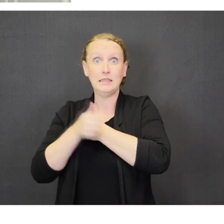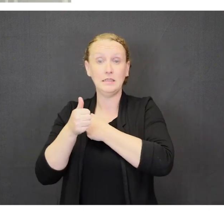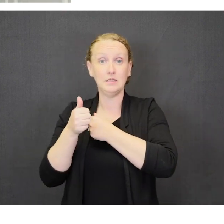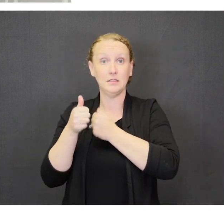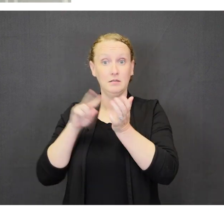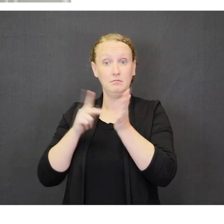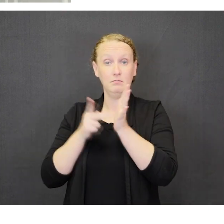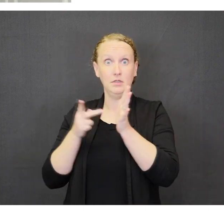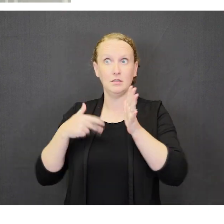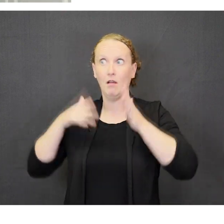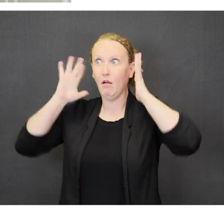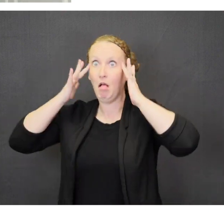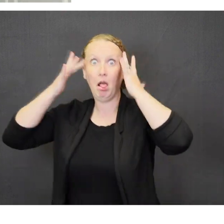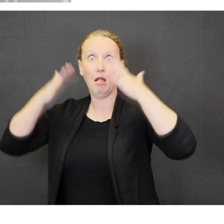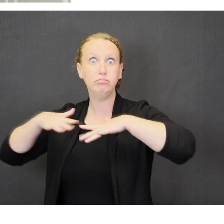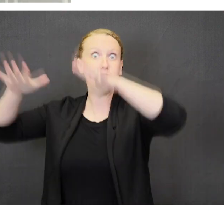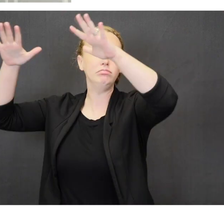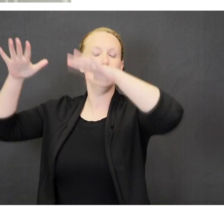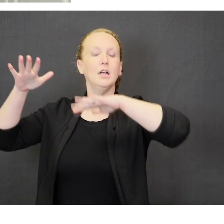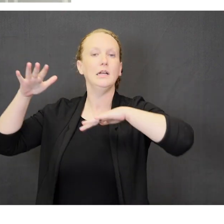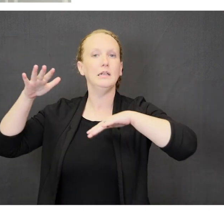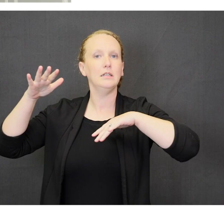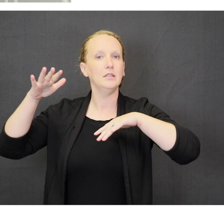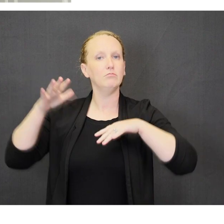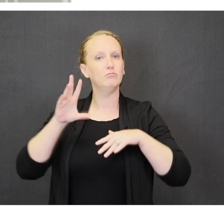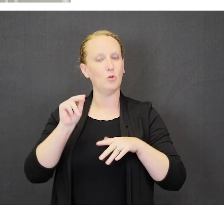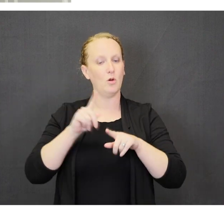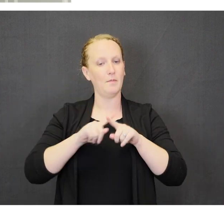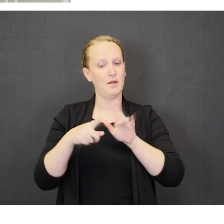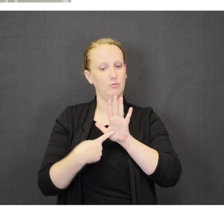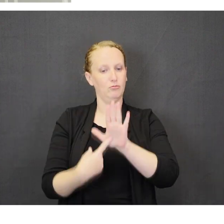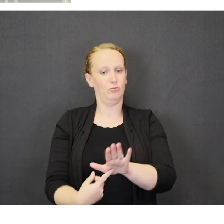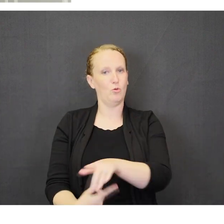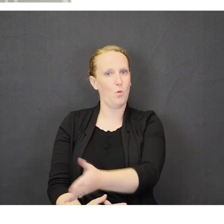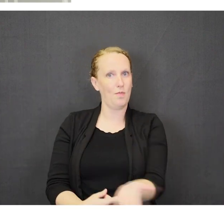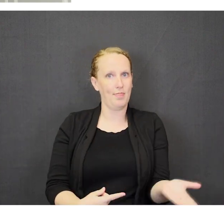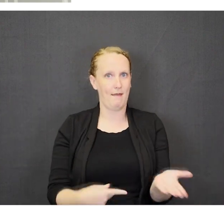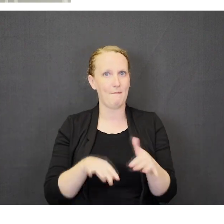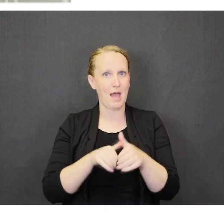orient to us and they don't have a nervous system to grab hold of and that